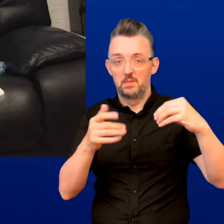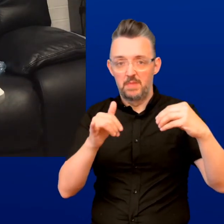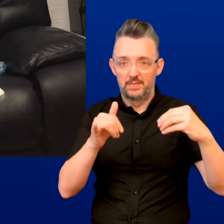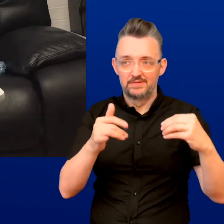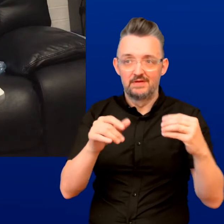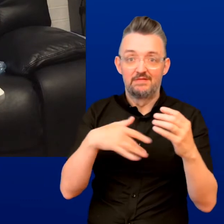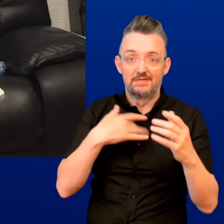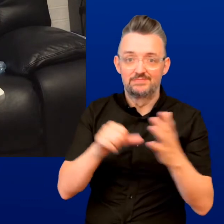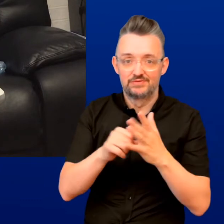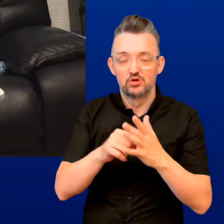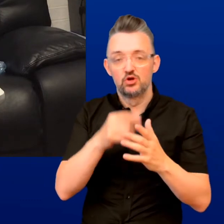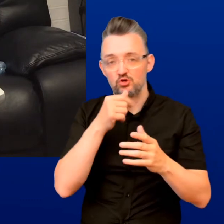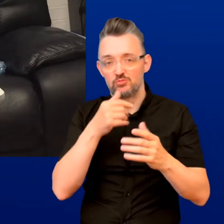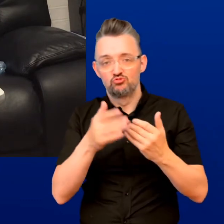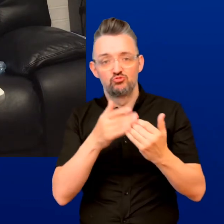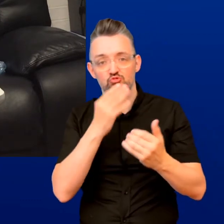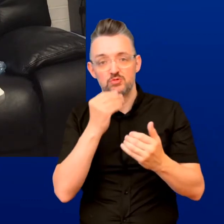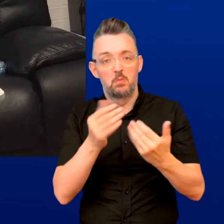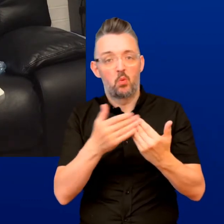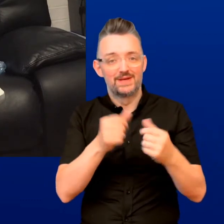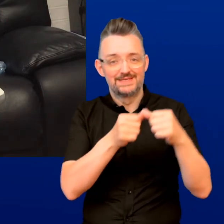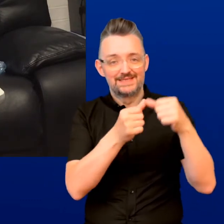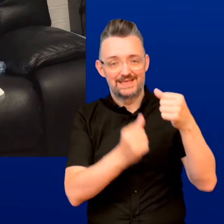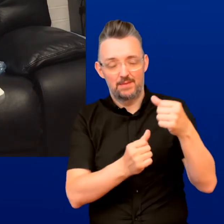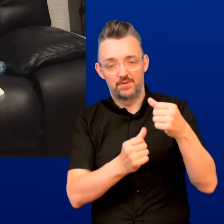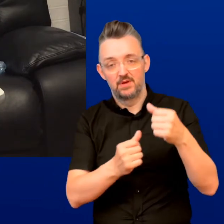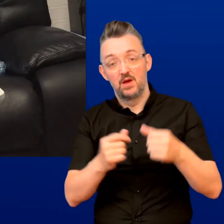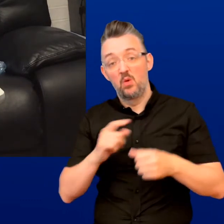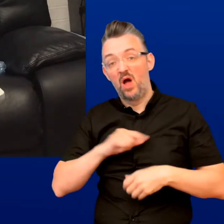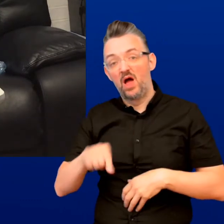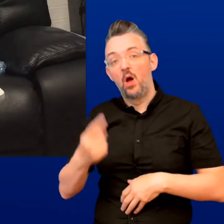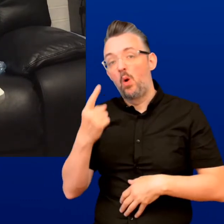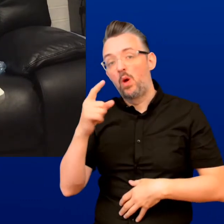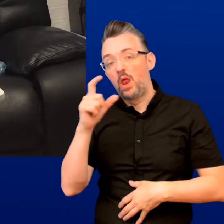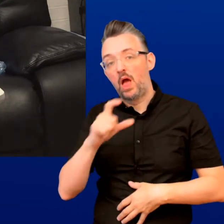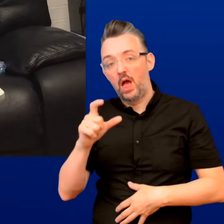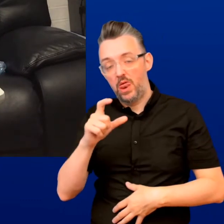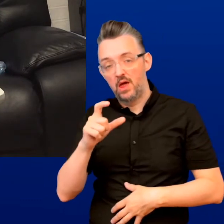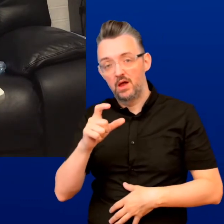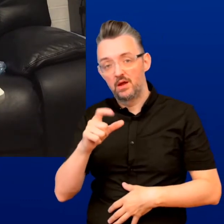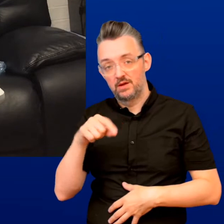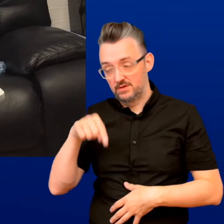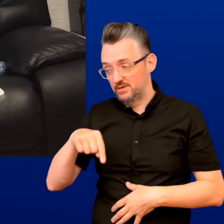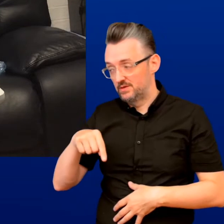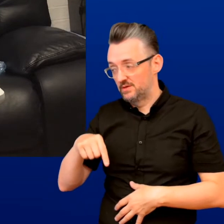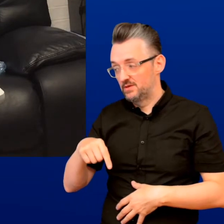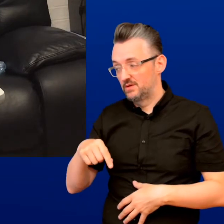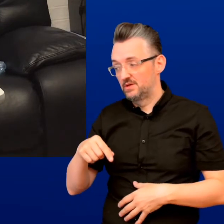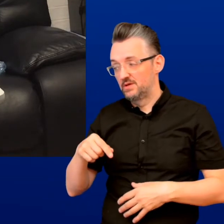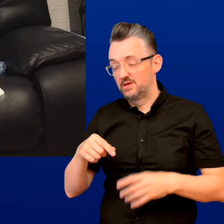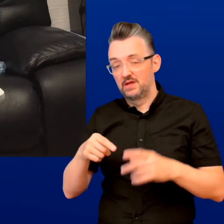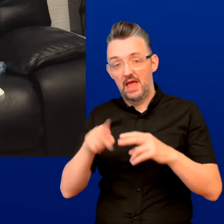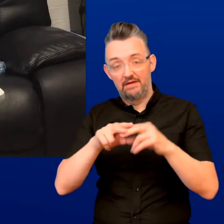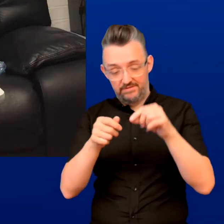masking tape. Because it's a single colour an un-mix colour if it takes the paint off you can